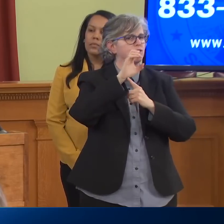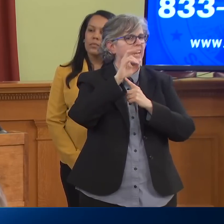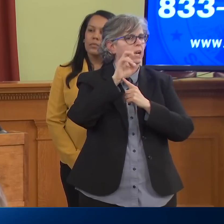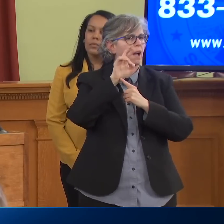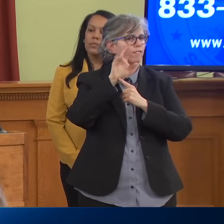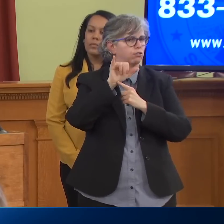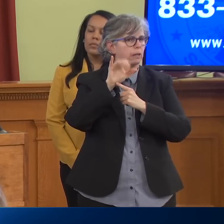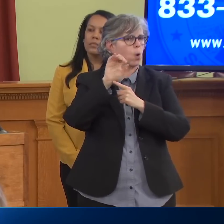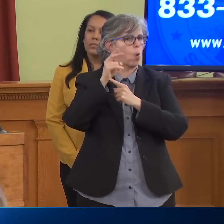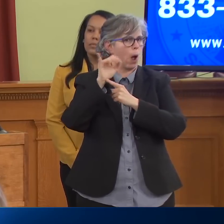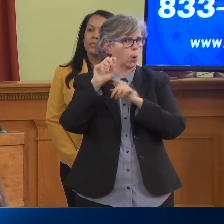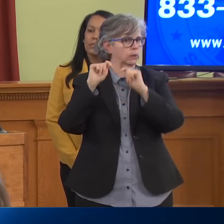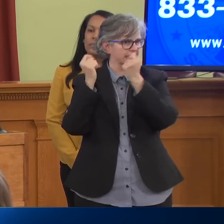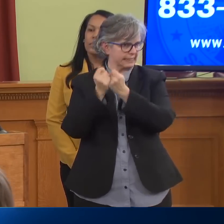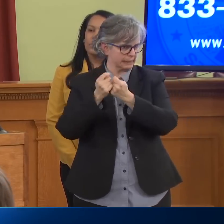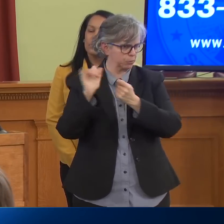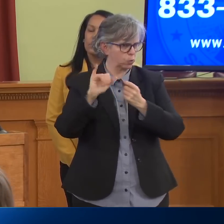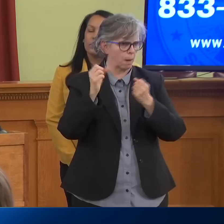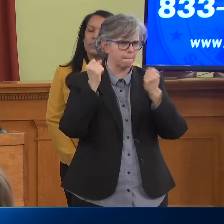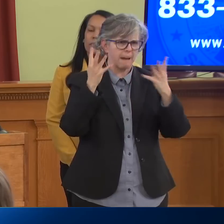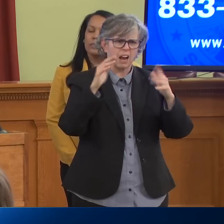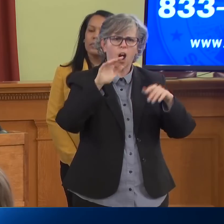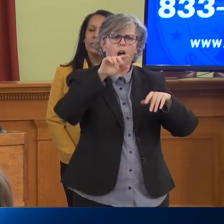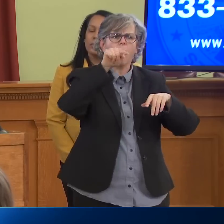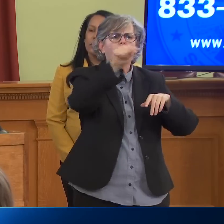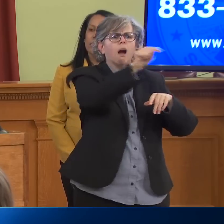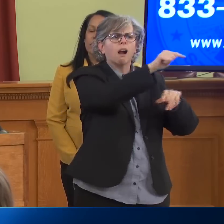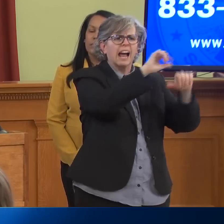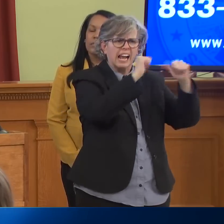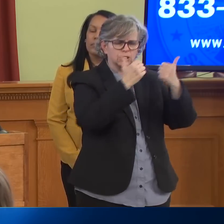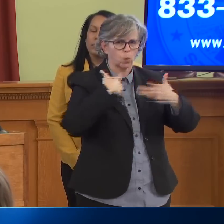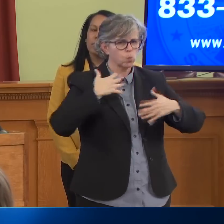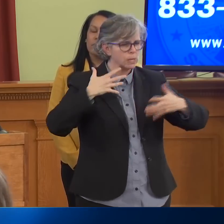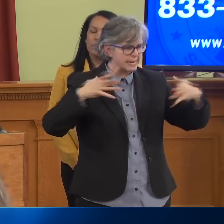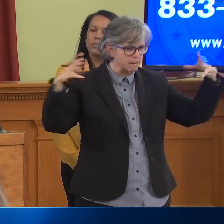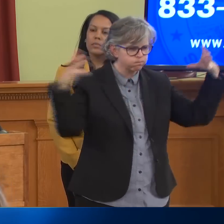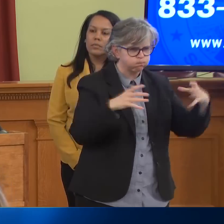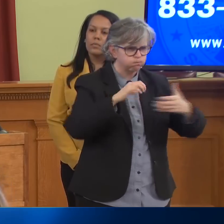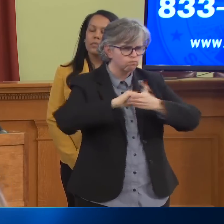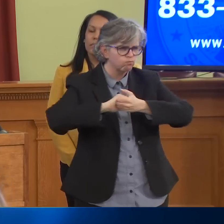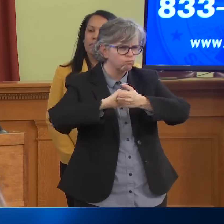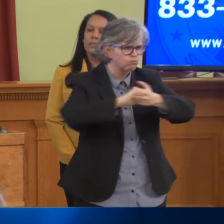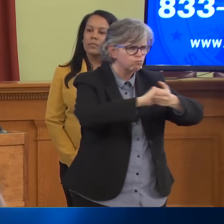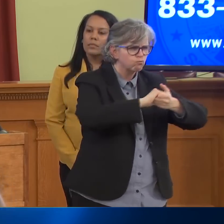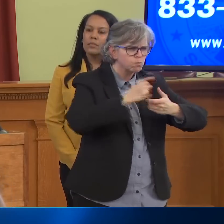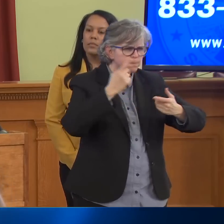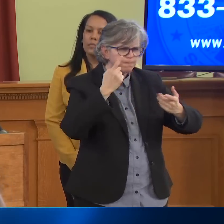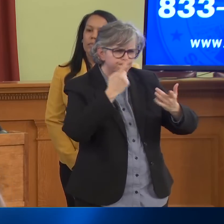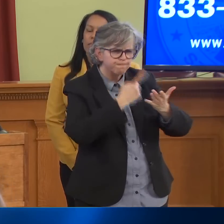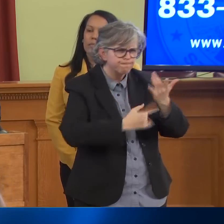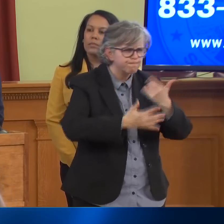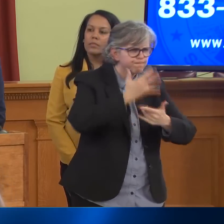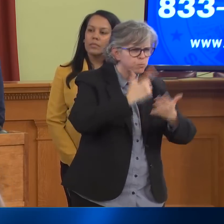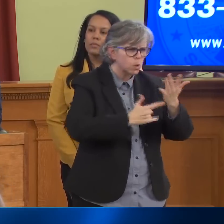THE OHIO DEPARTMENT OF MENTAL HEALTH AND ADDICTION SERVICES, AND THE RECOVERY OHIO TEAM WITH